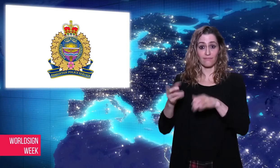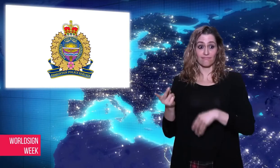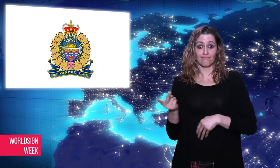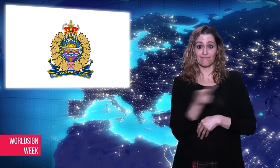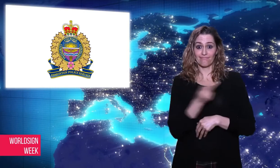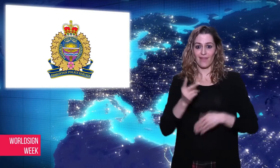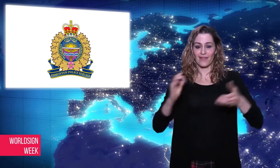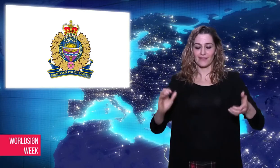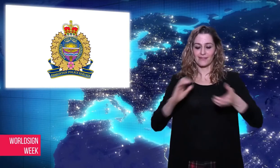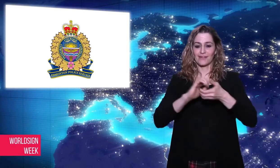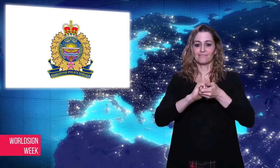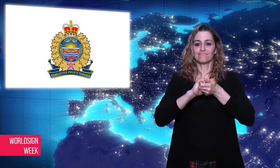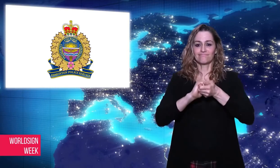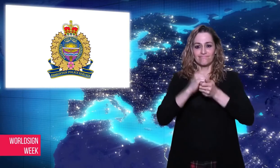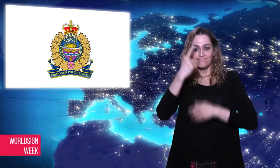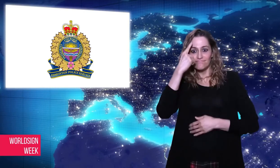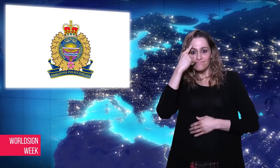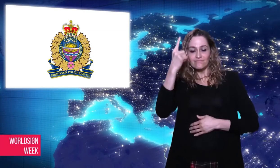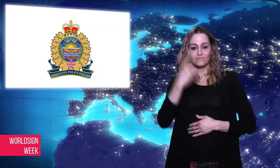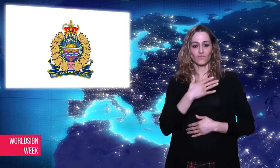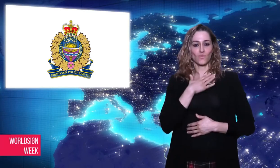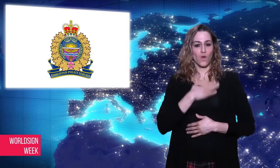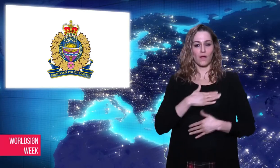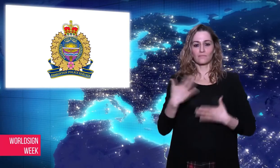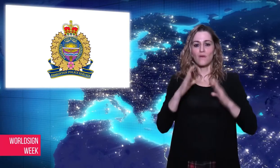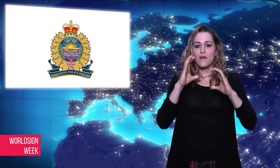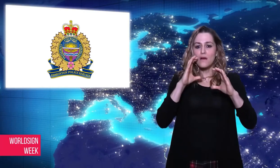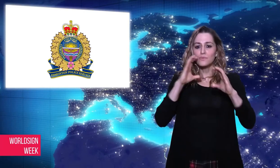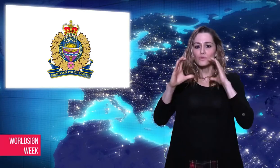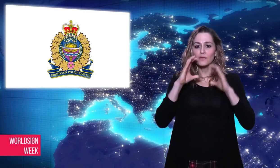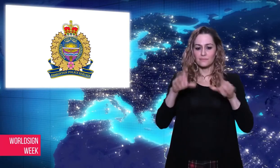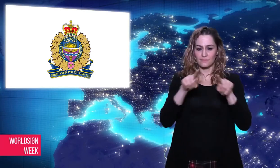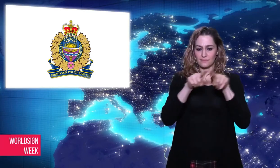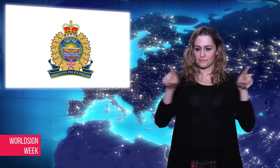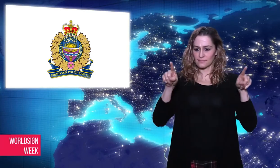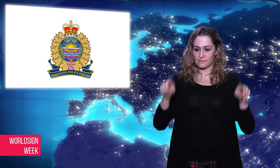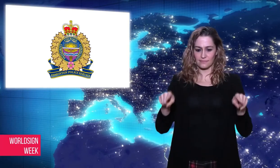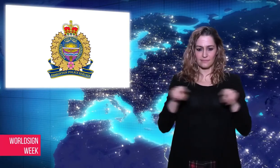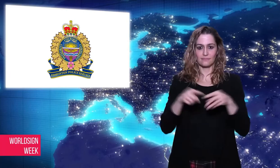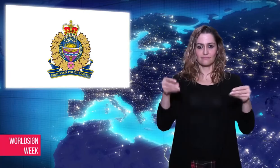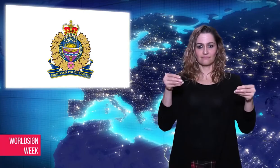come up with a communication card.